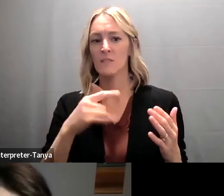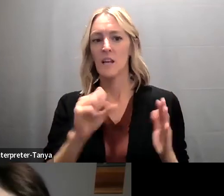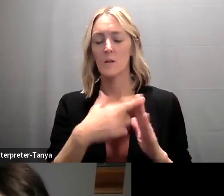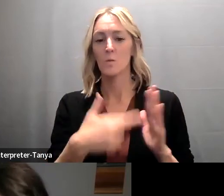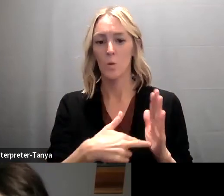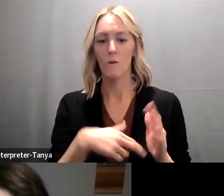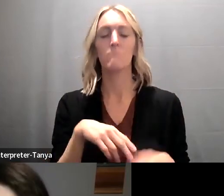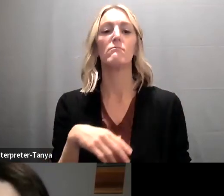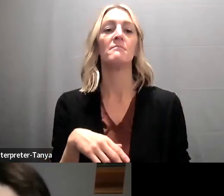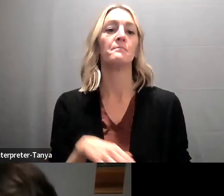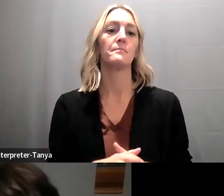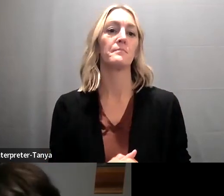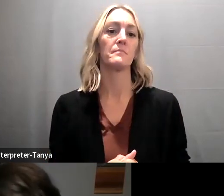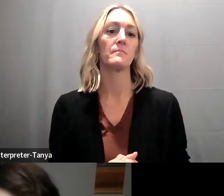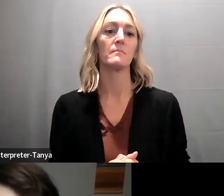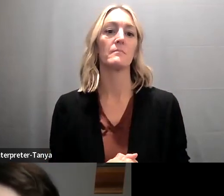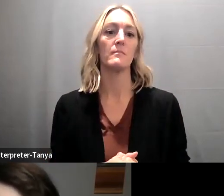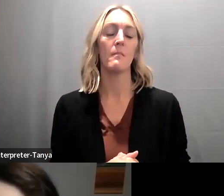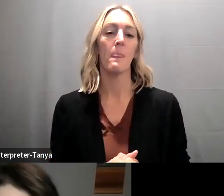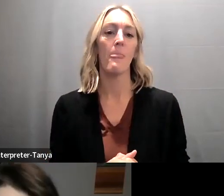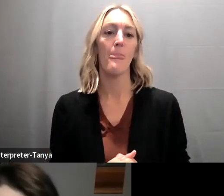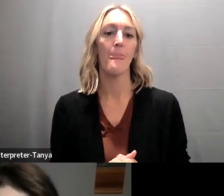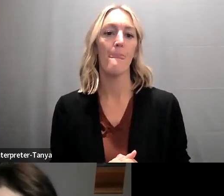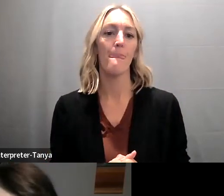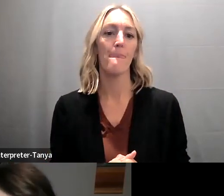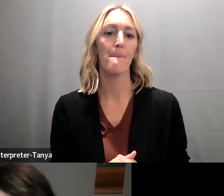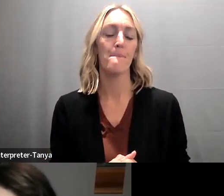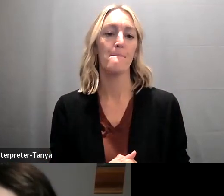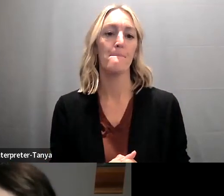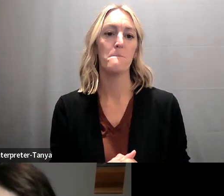And then it something that could be made known, you know about that provider.